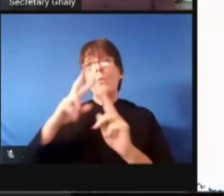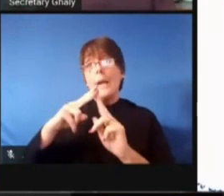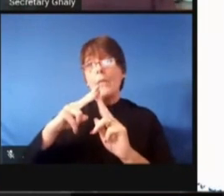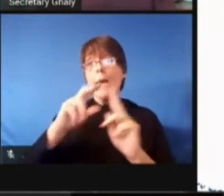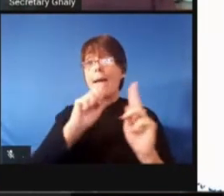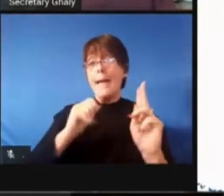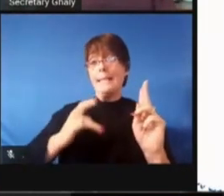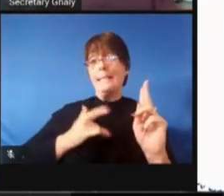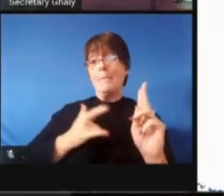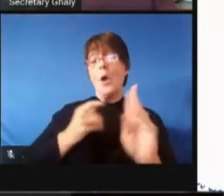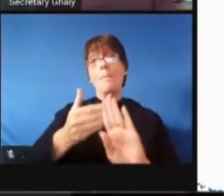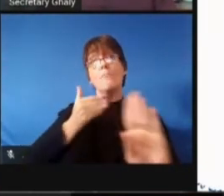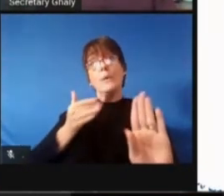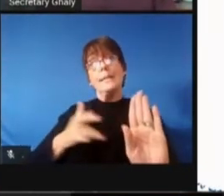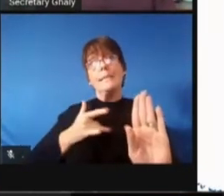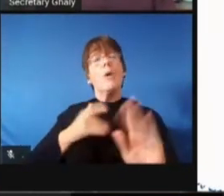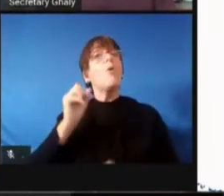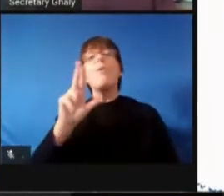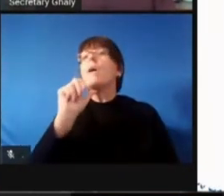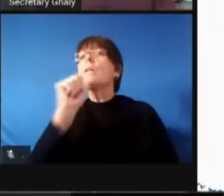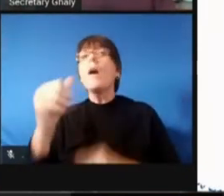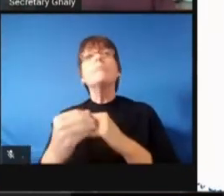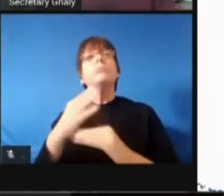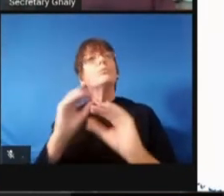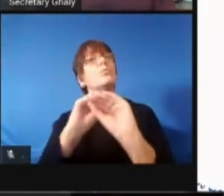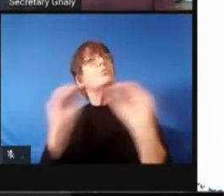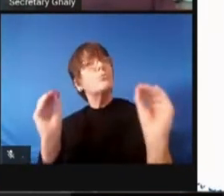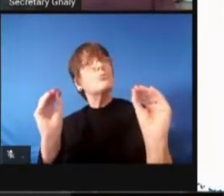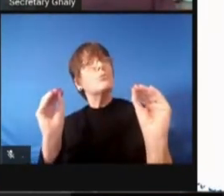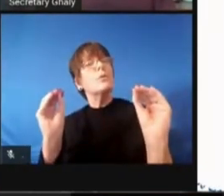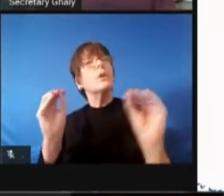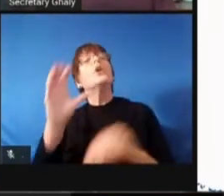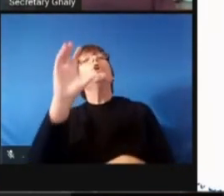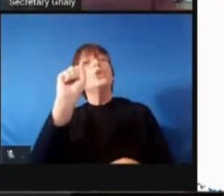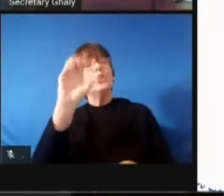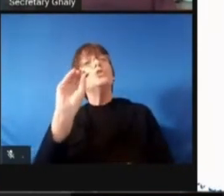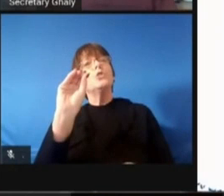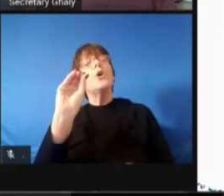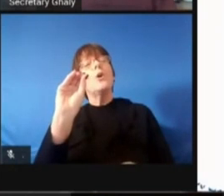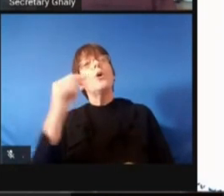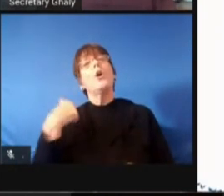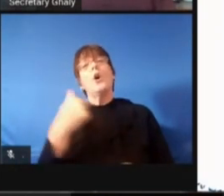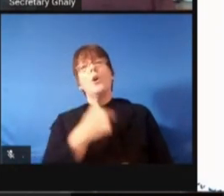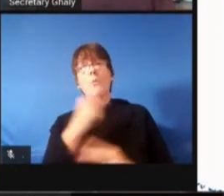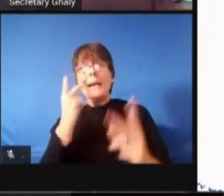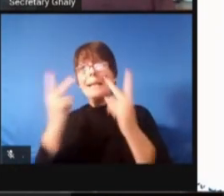SYMPTOMATIC OR ONLY SYMPTOMATIC INDIVIDUALS. UNLIKE IN CALIFORNIA WE WE DO A GREAT DEAL OF TESTING FOR THOSE